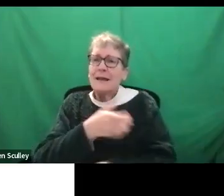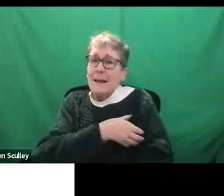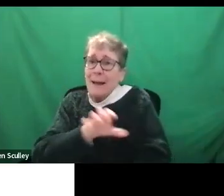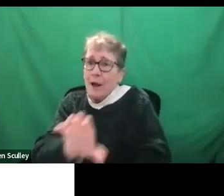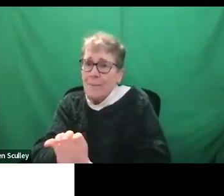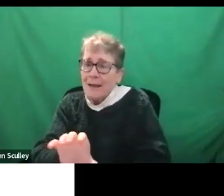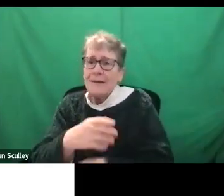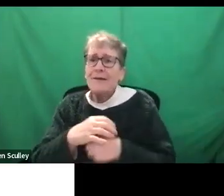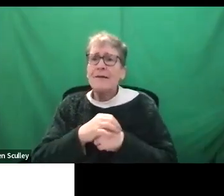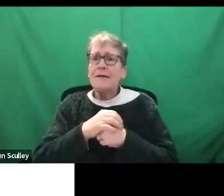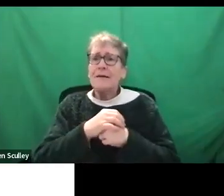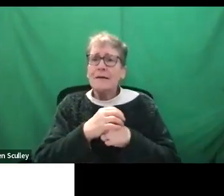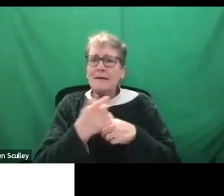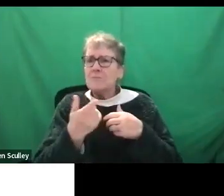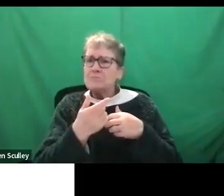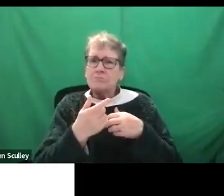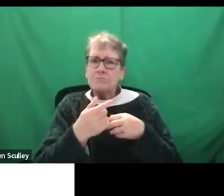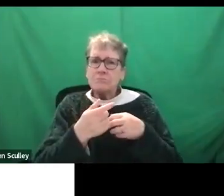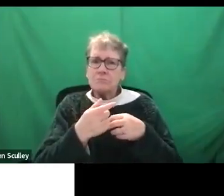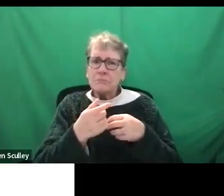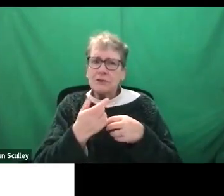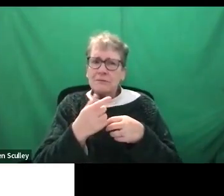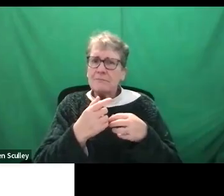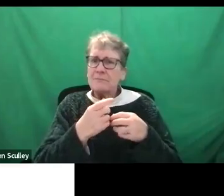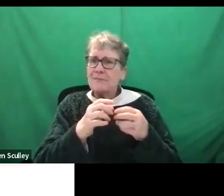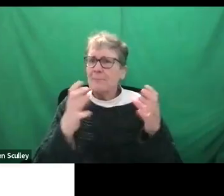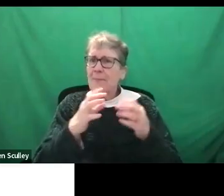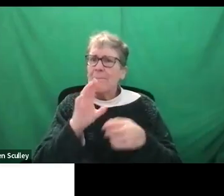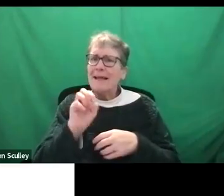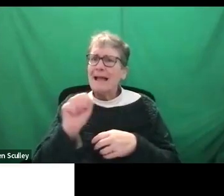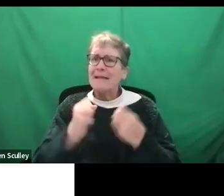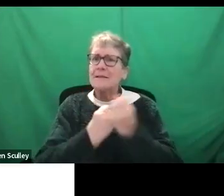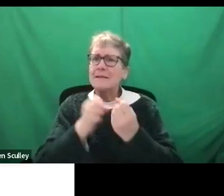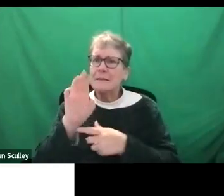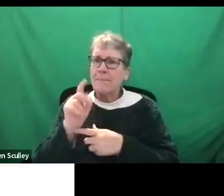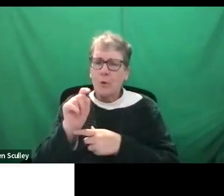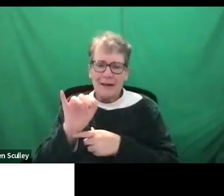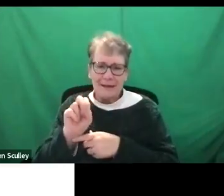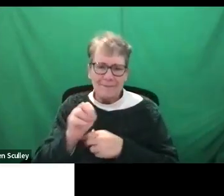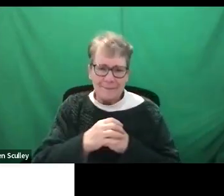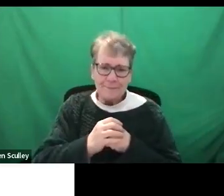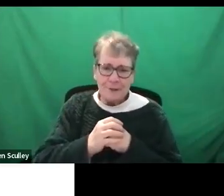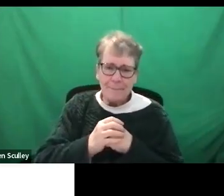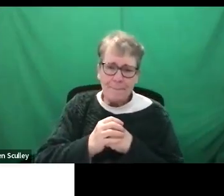The social workers are responsible to empower the parents,